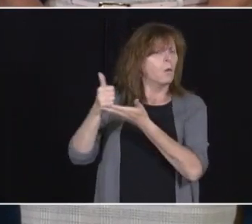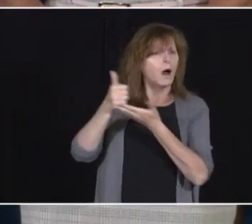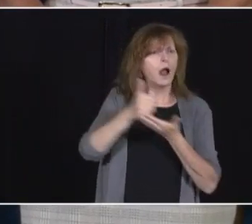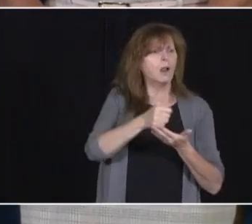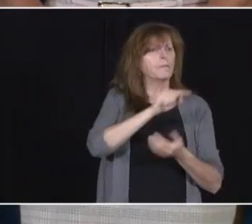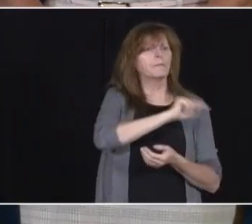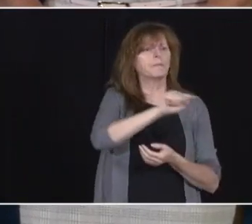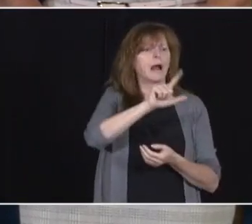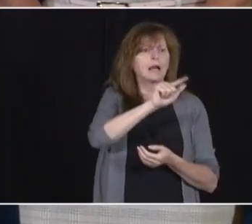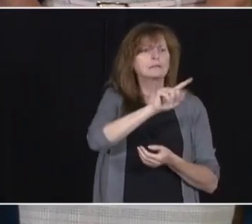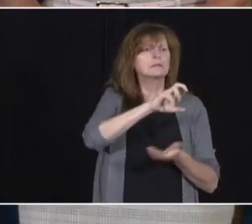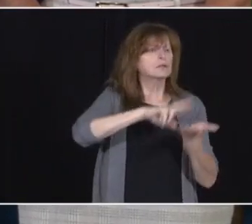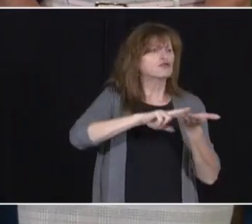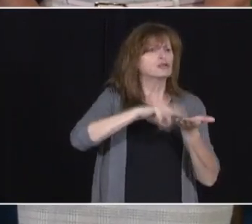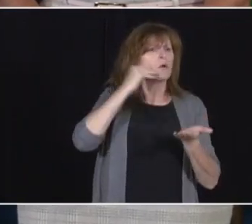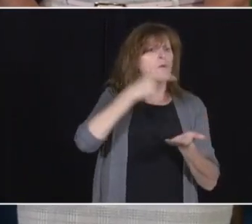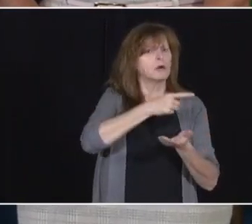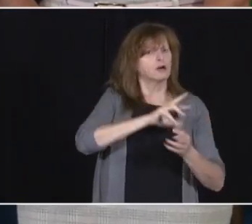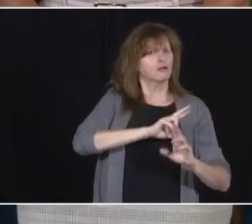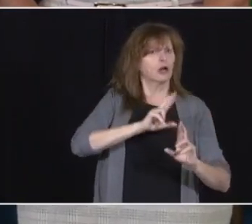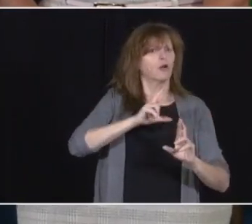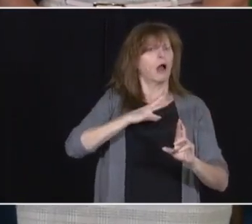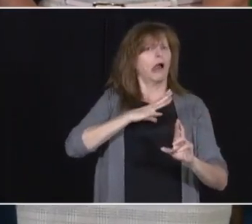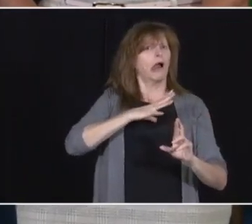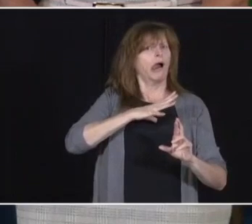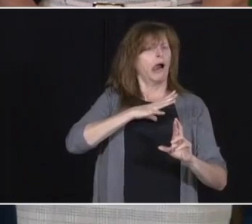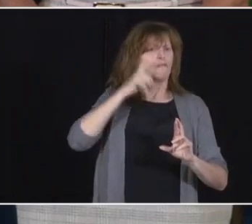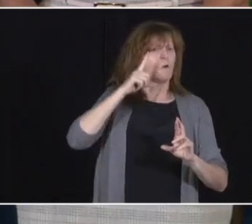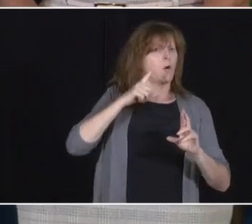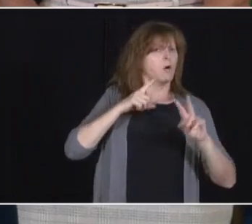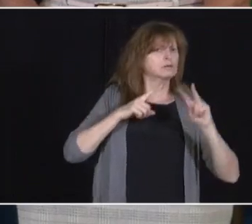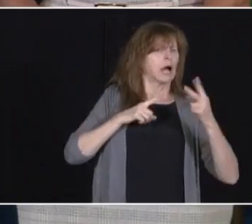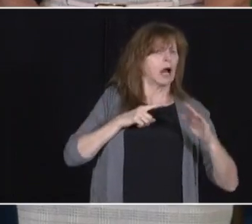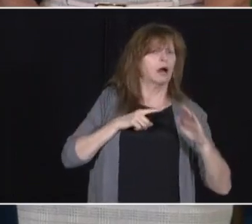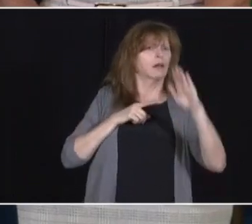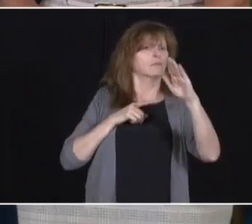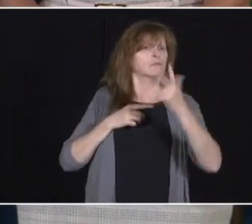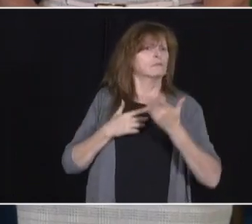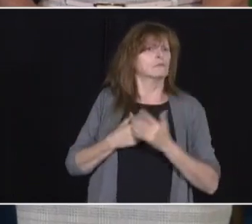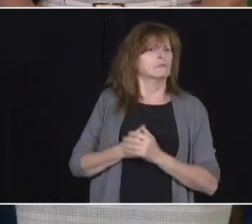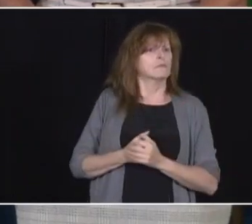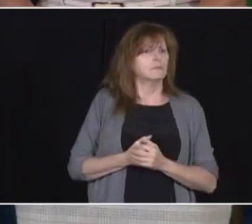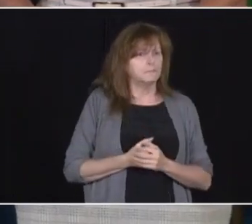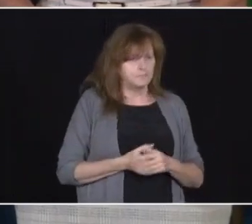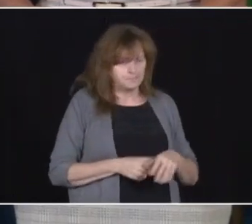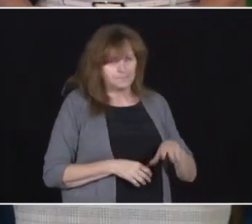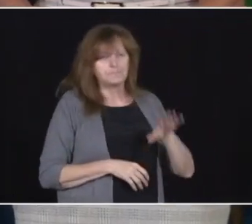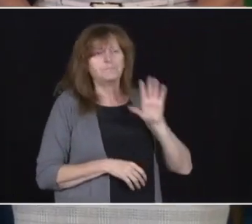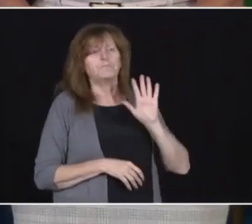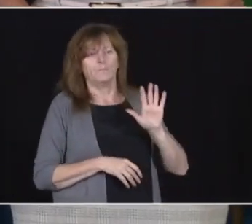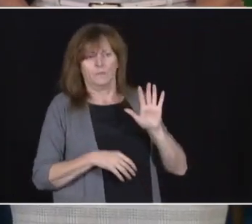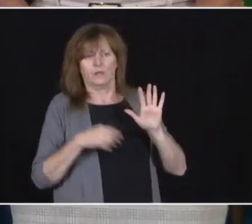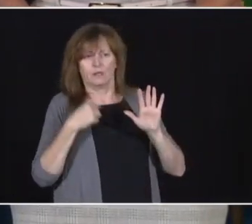done. Can you tell us, how is your government specifically repairing long-term care and his province for